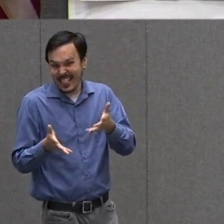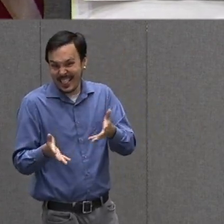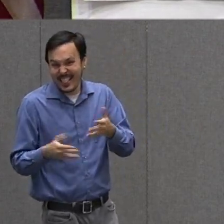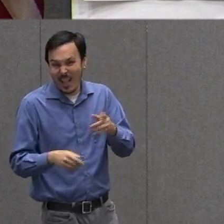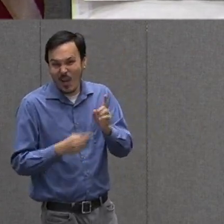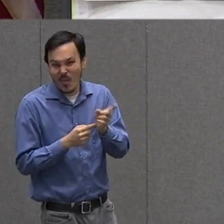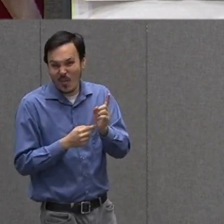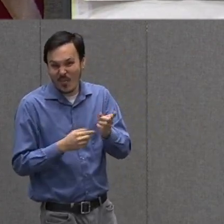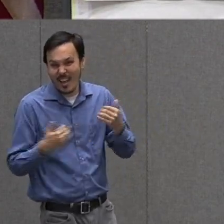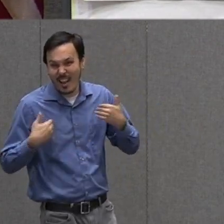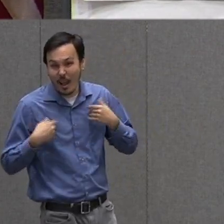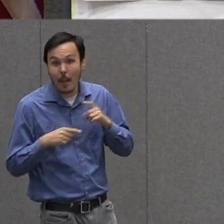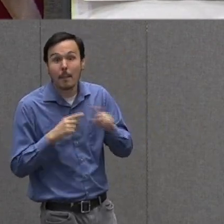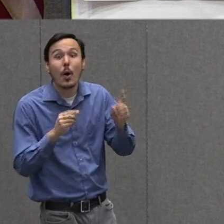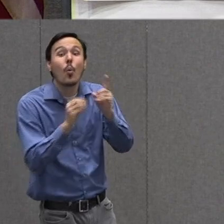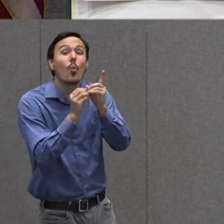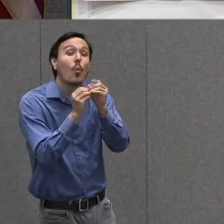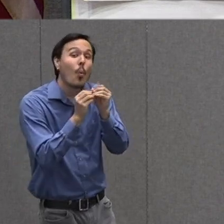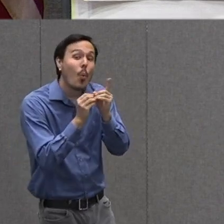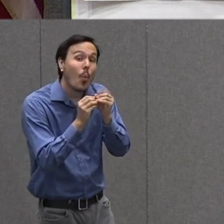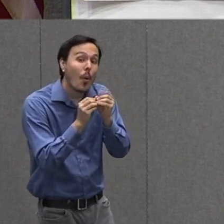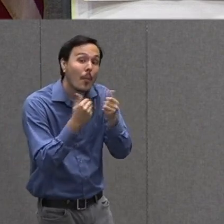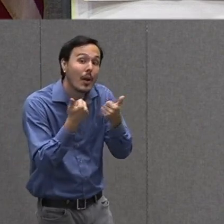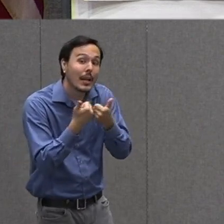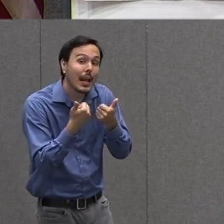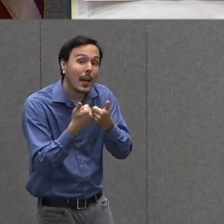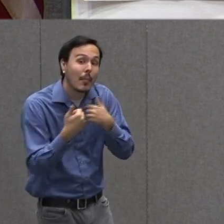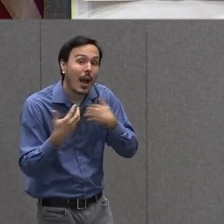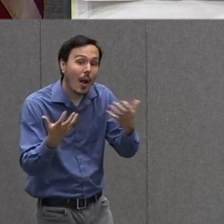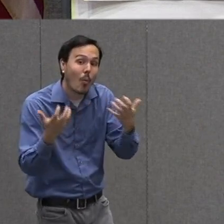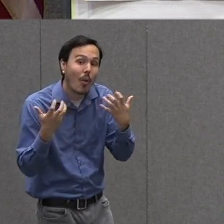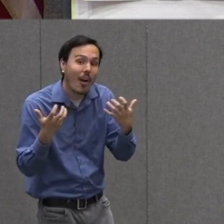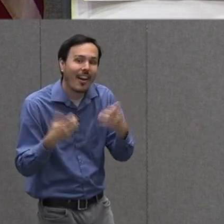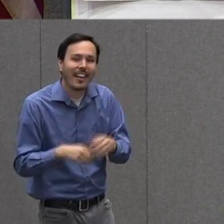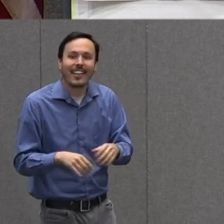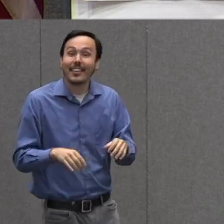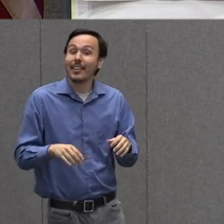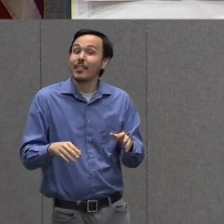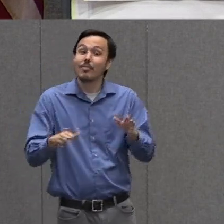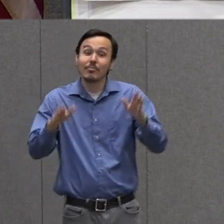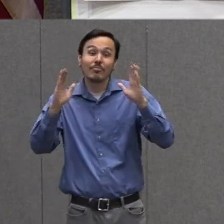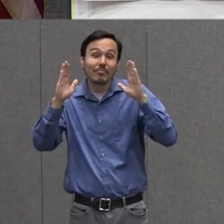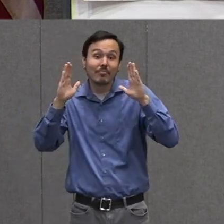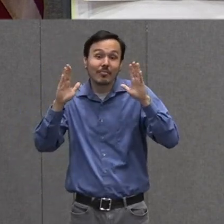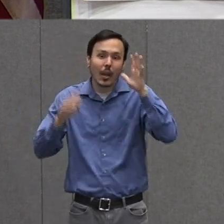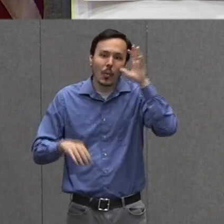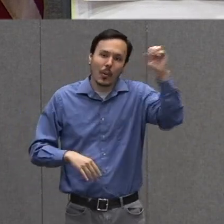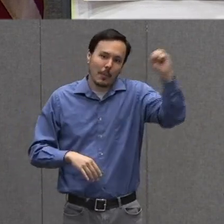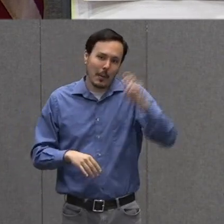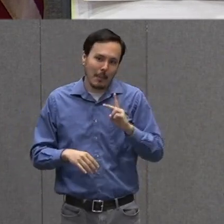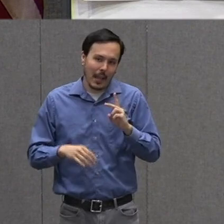but I want to share one more game with you, so stay tuned and we'll be back right after this break.